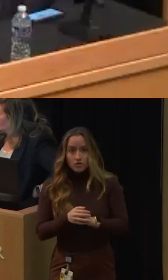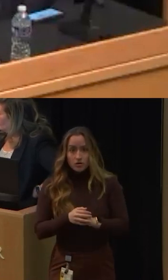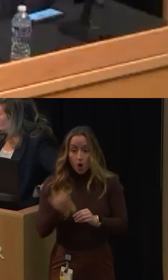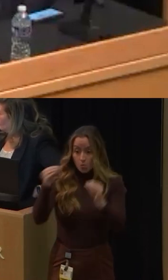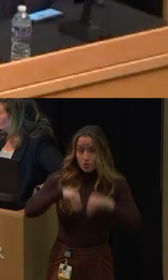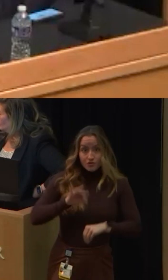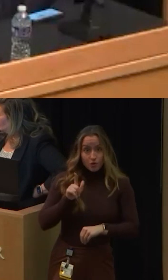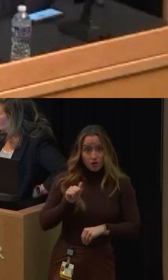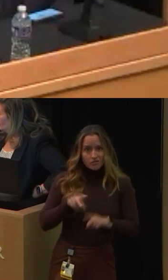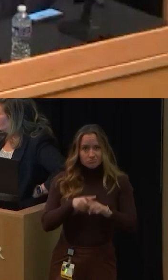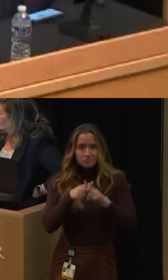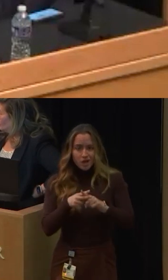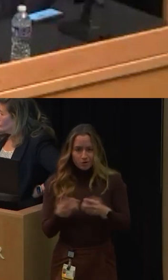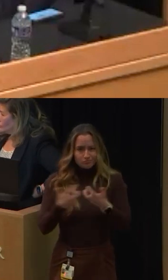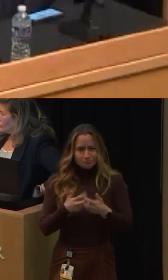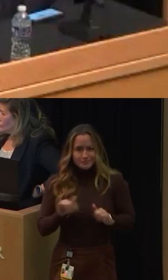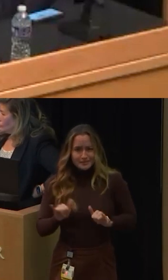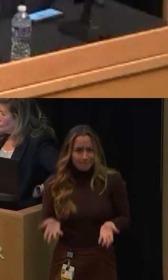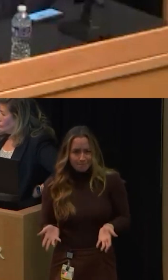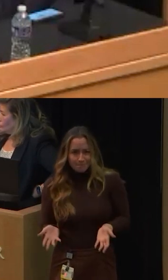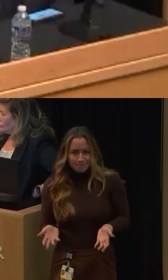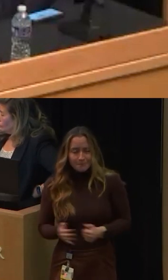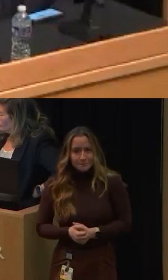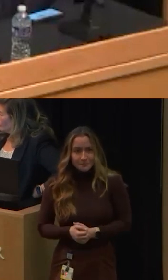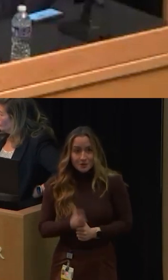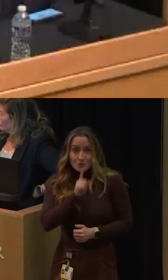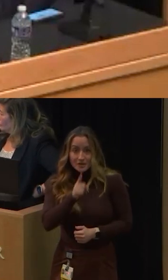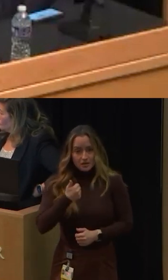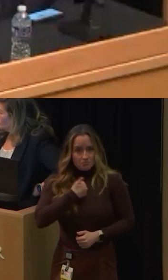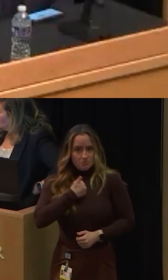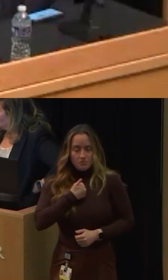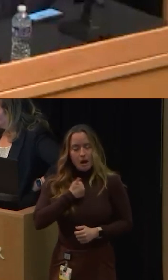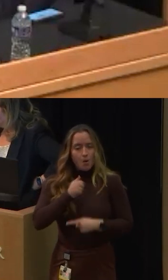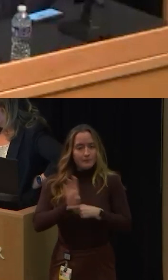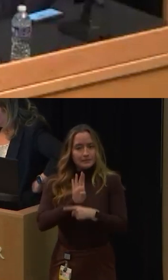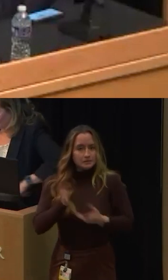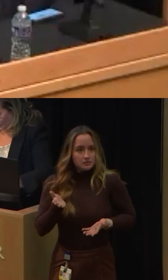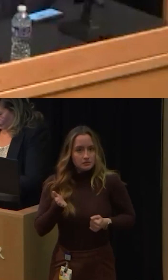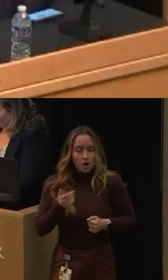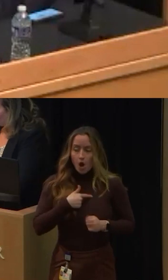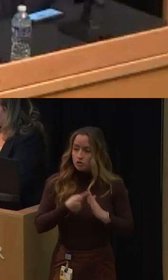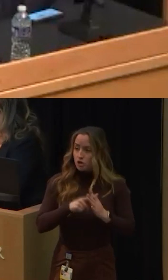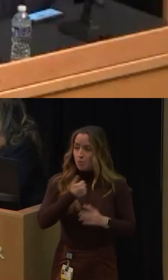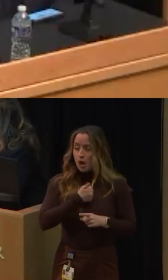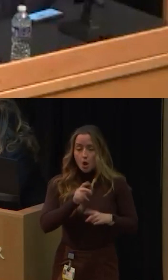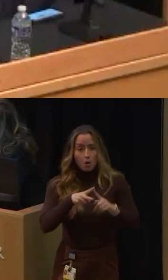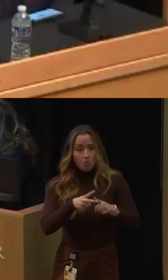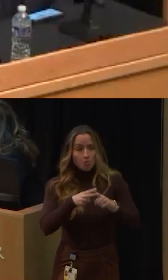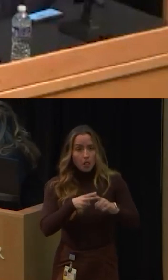you can be a plumber in Florida. They're entrepreneurial. If you decide, "I'm a plumber. "Now I wanna start my own plumbing business," you can do that,